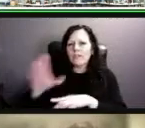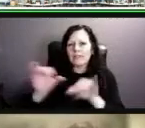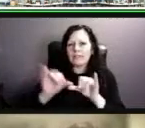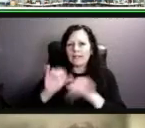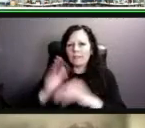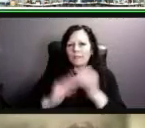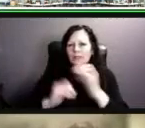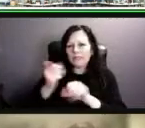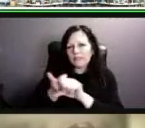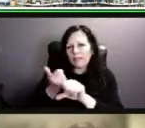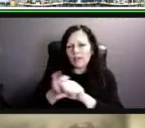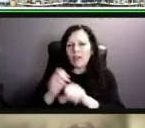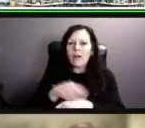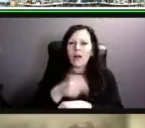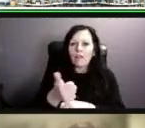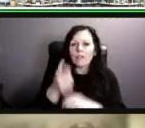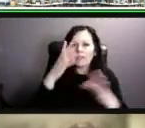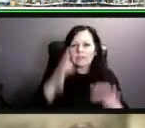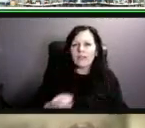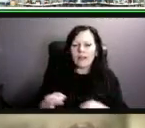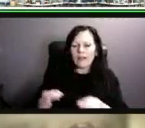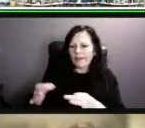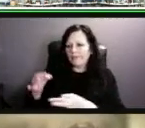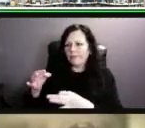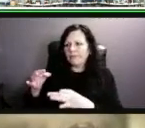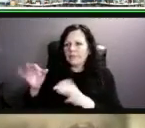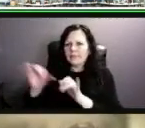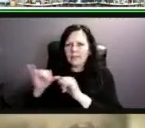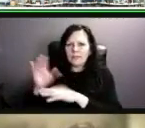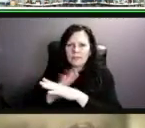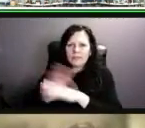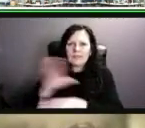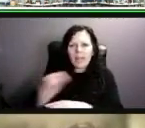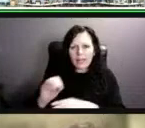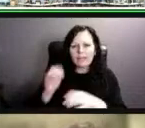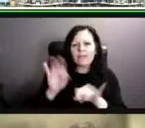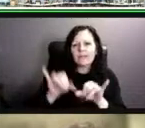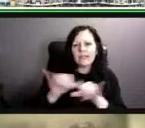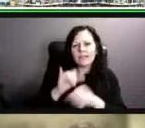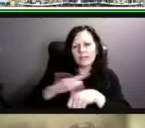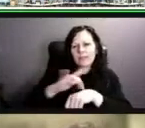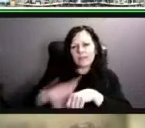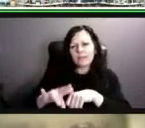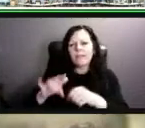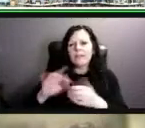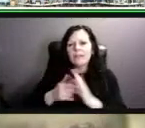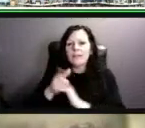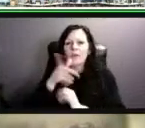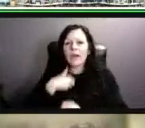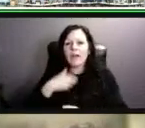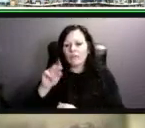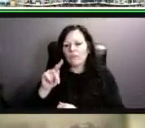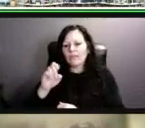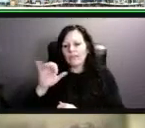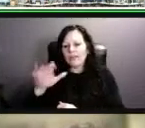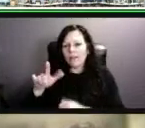MOTEL SOME CHARGE DIFFERENTLY PER SQUARE FOOT BUILDING.